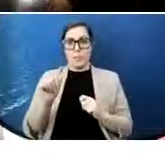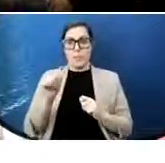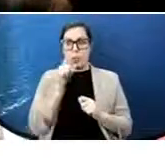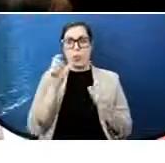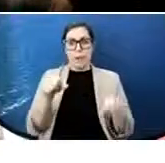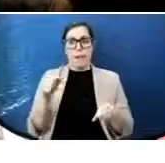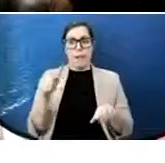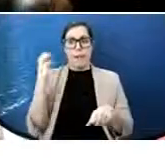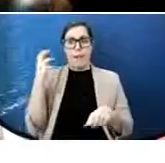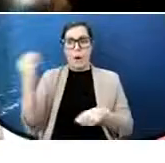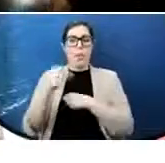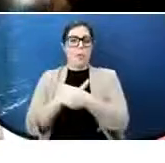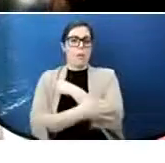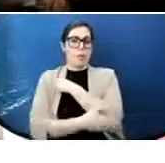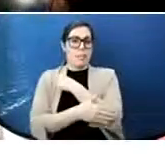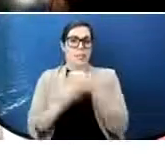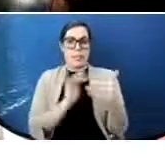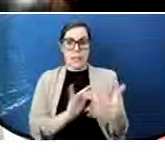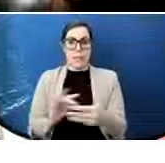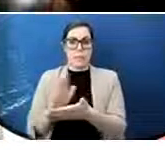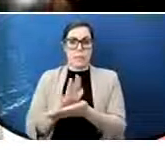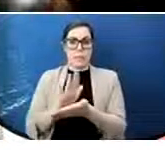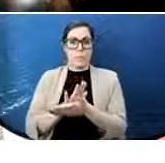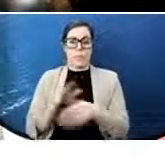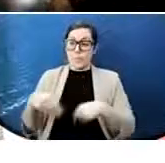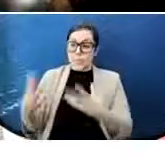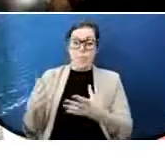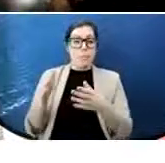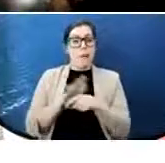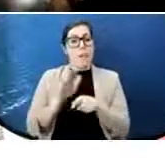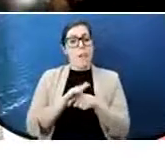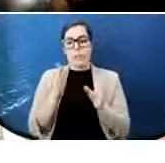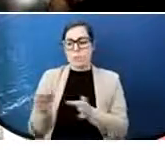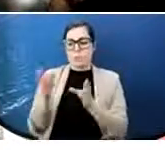with the confidence and the tools to be able to participate in International Education programs,